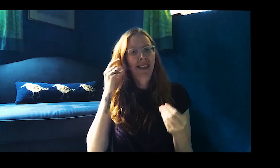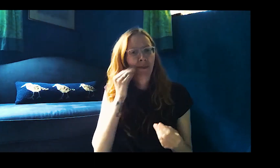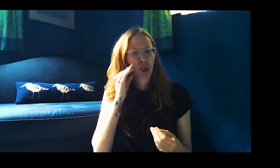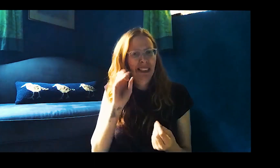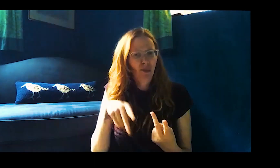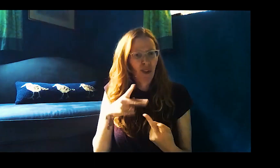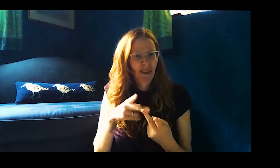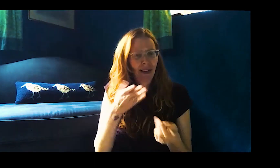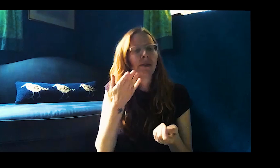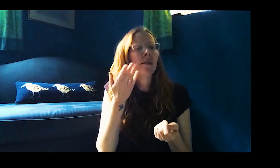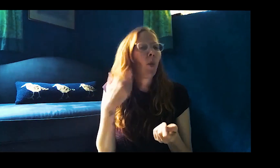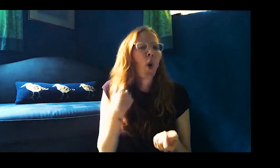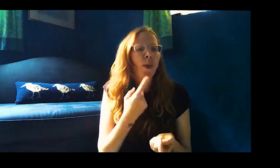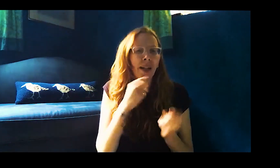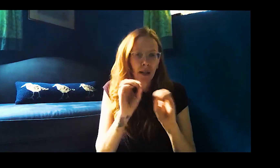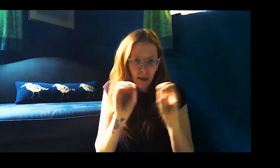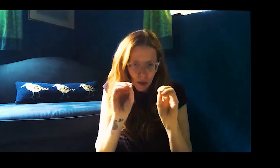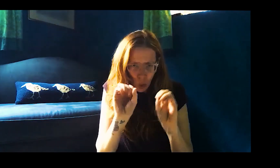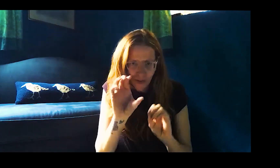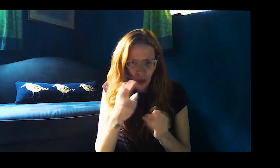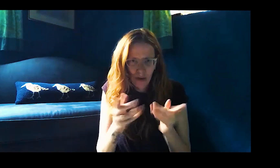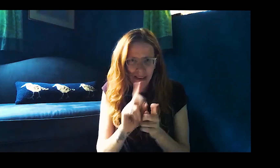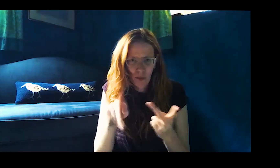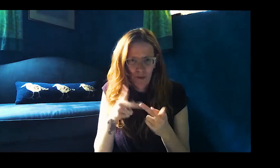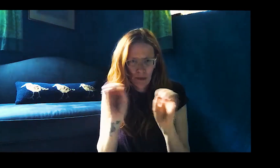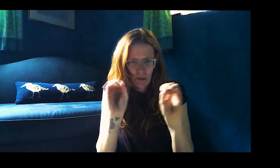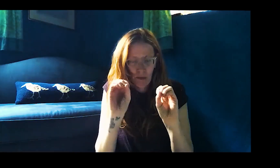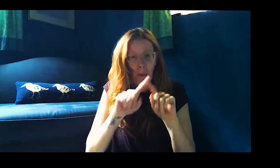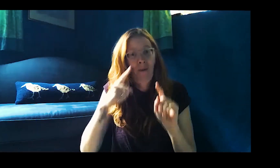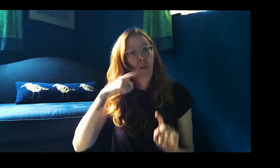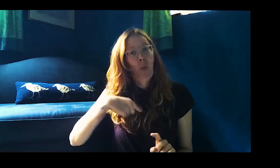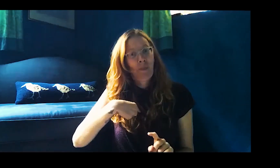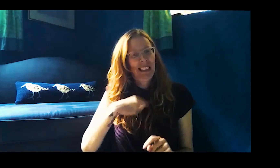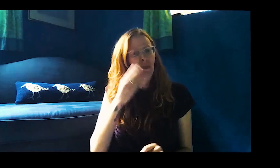stories and show these perfect experiences, and we've all heard that no one's perfect. But